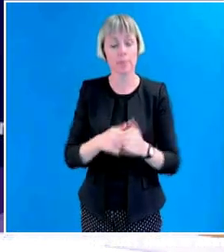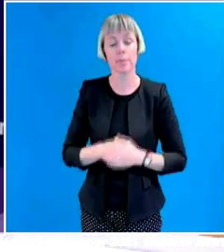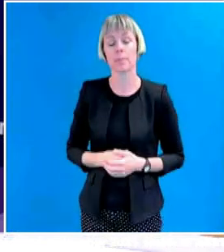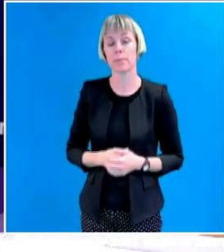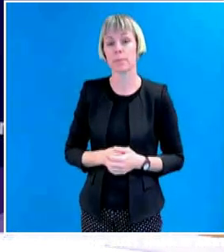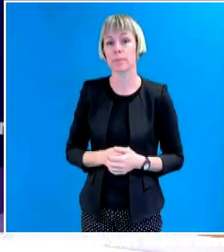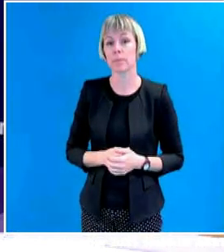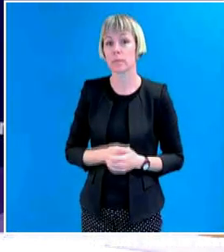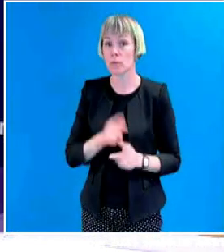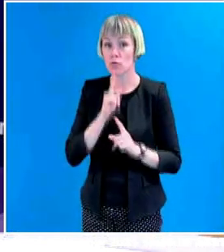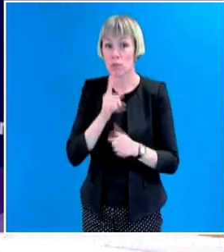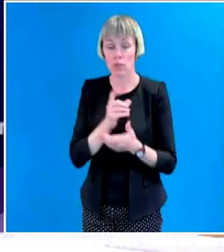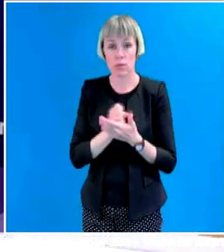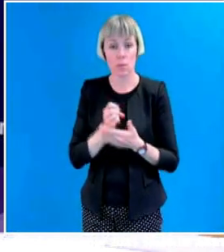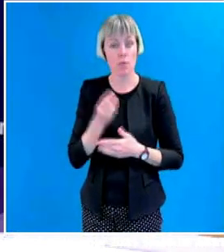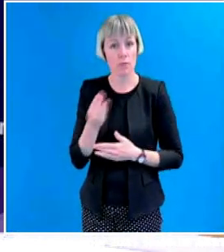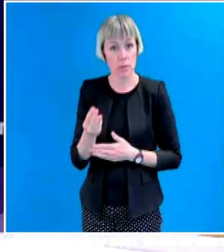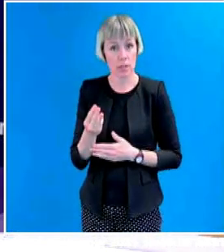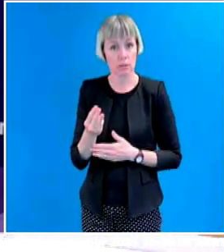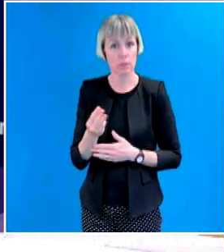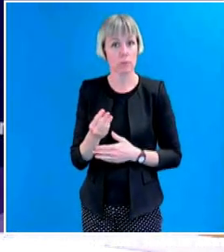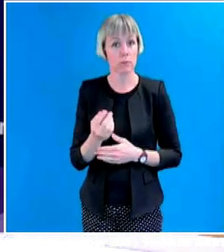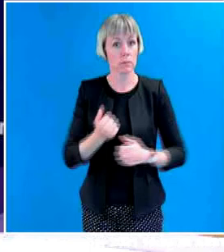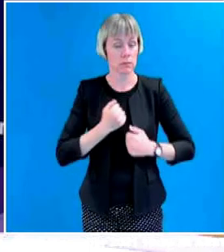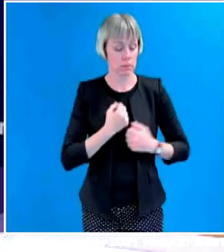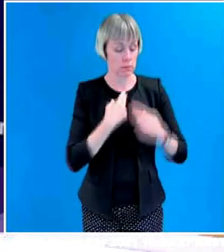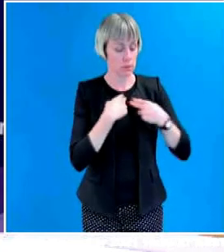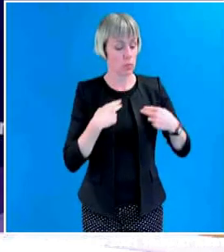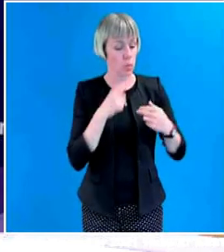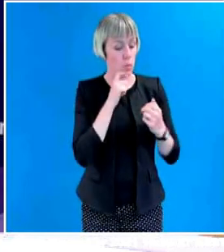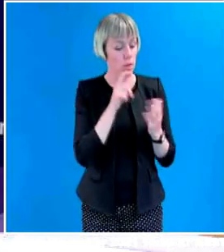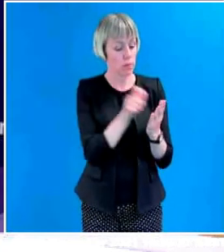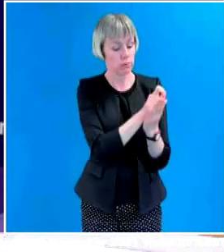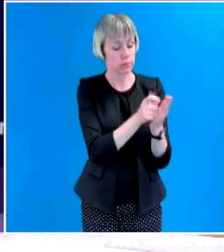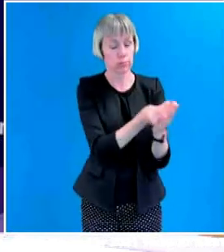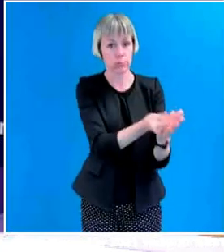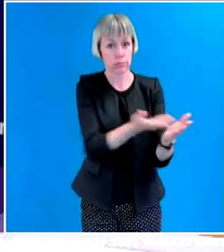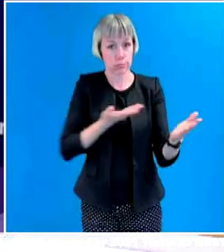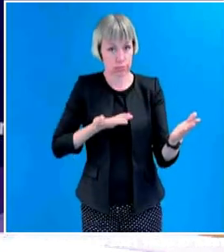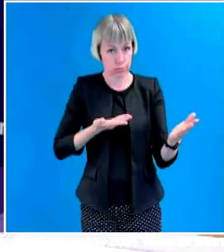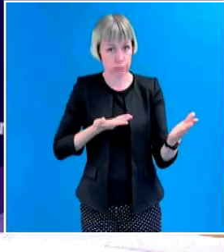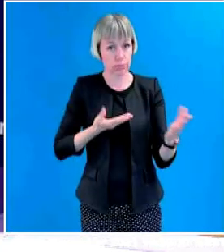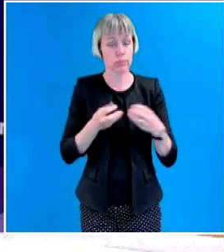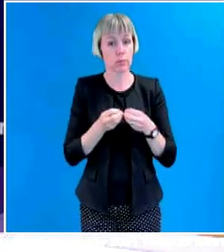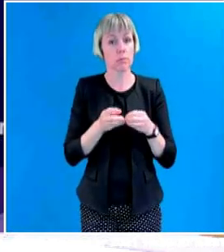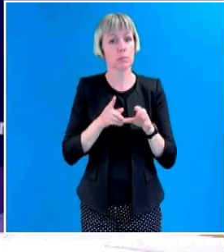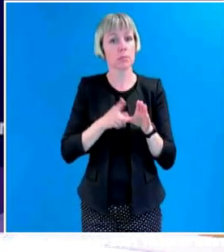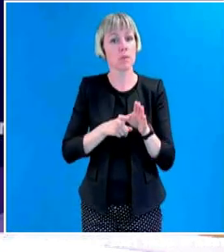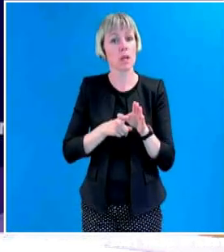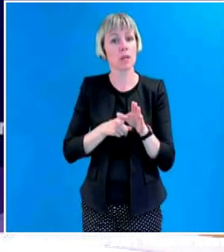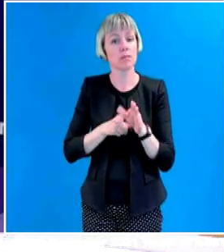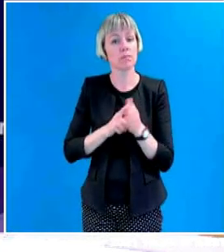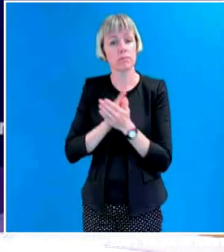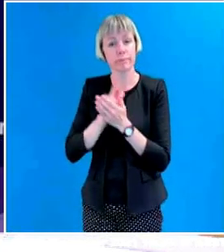Counsel Assisting will prepare written submissions by Tuesday, 14 December 2021.